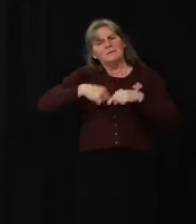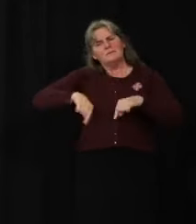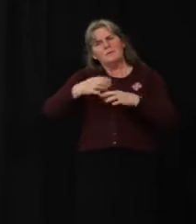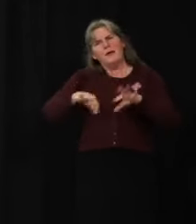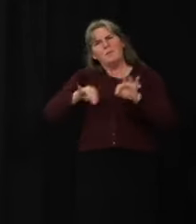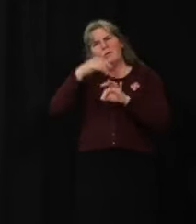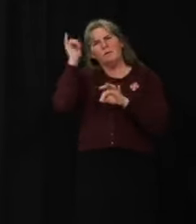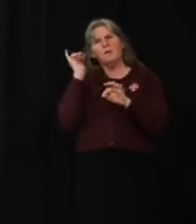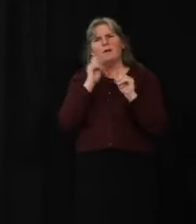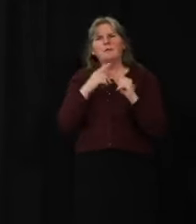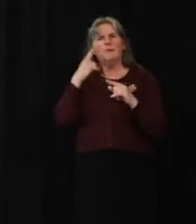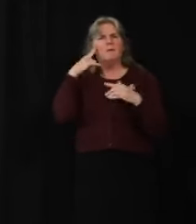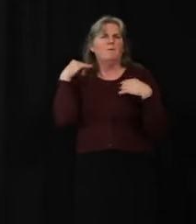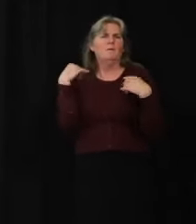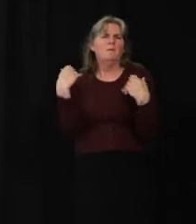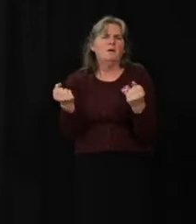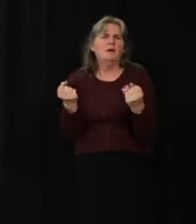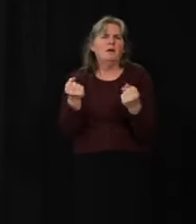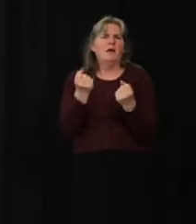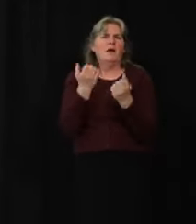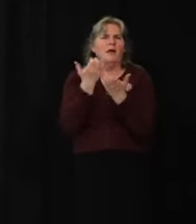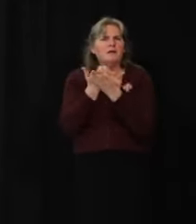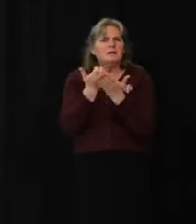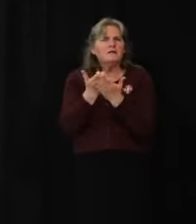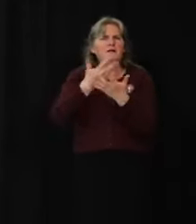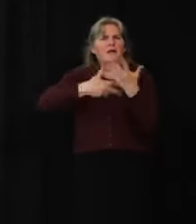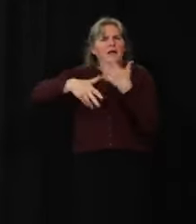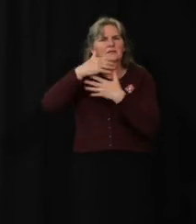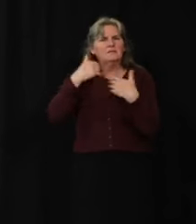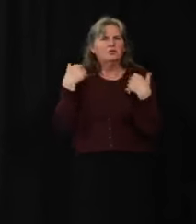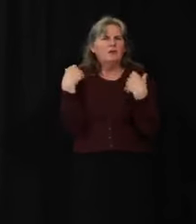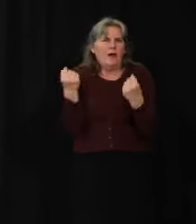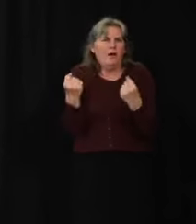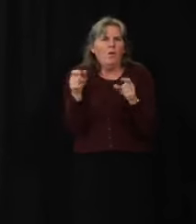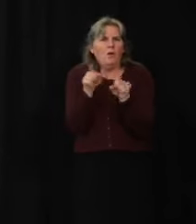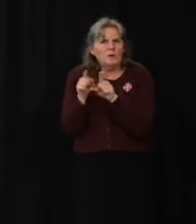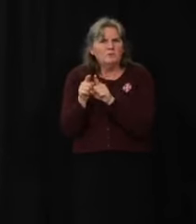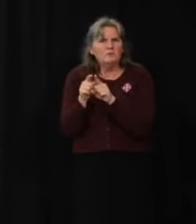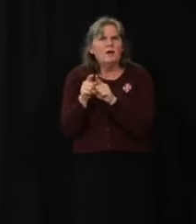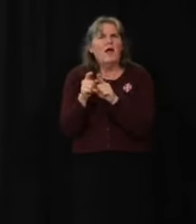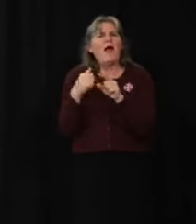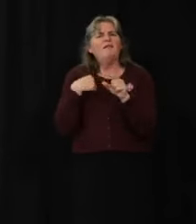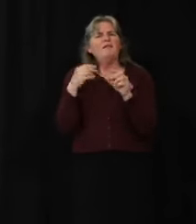have that ability to see how these phases work and to see them progressing so that the